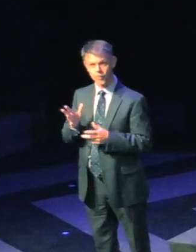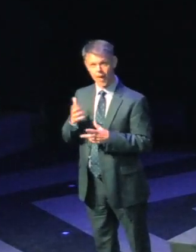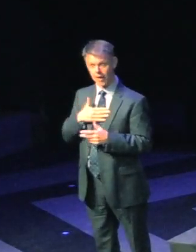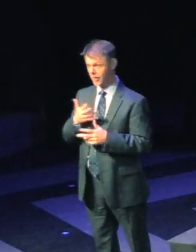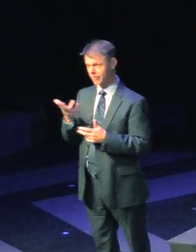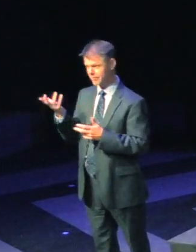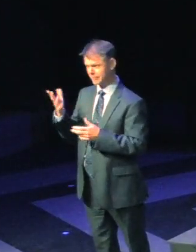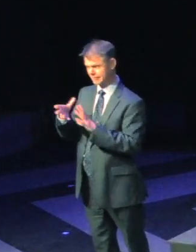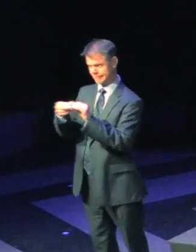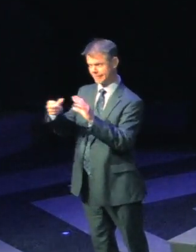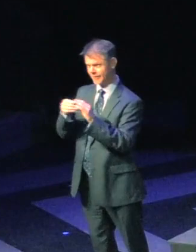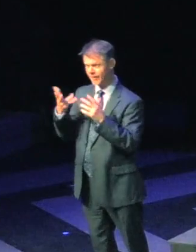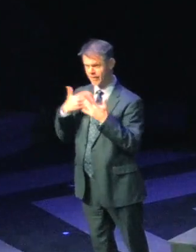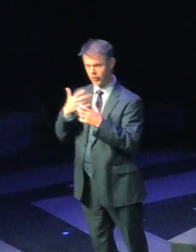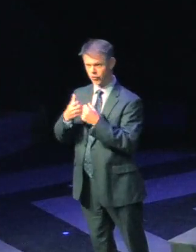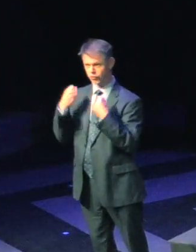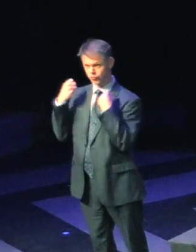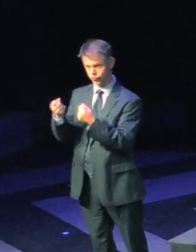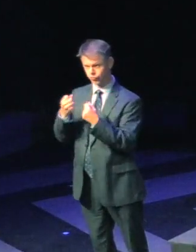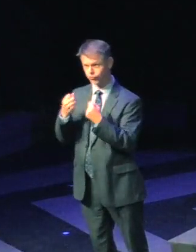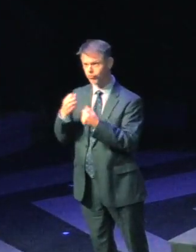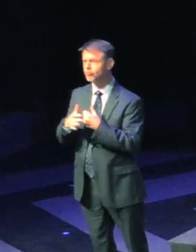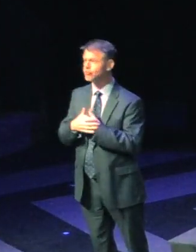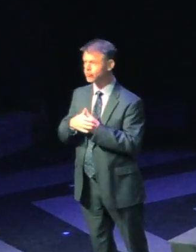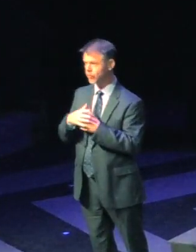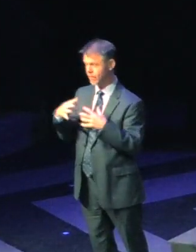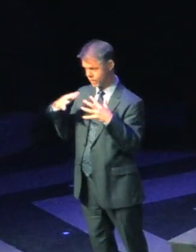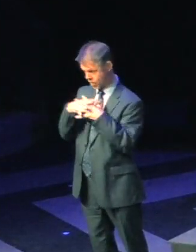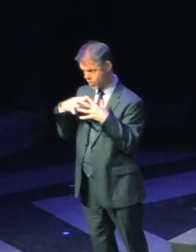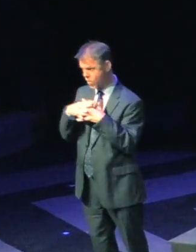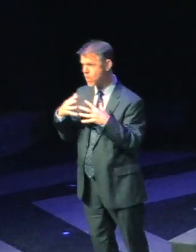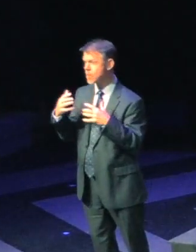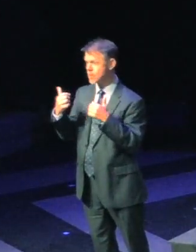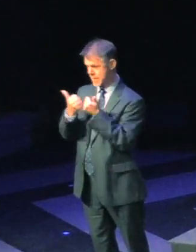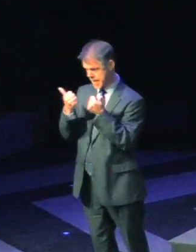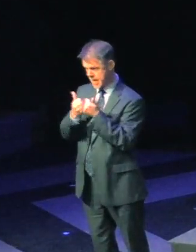my friends for that Spring football game when we got hit by the drunk driver and that they